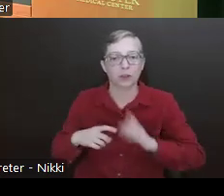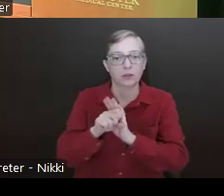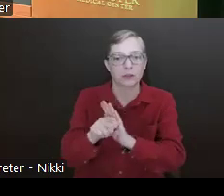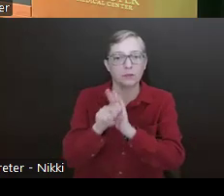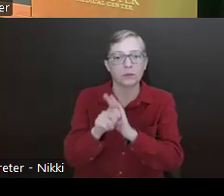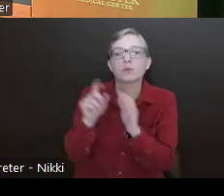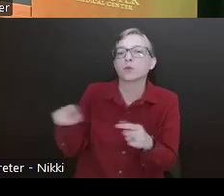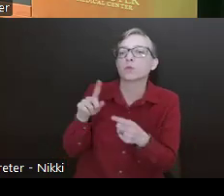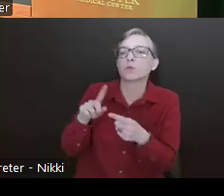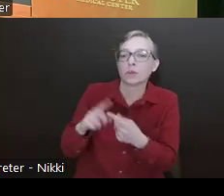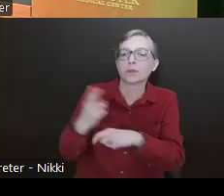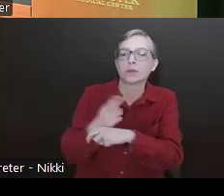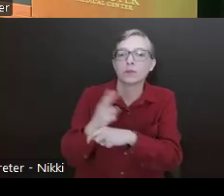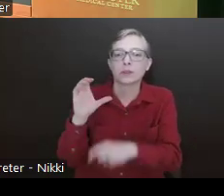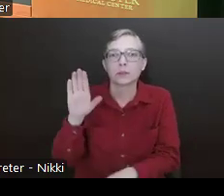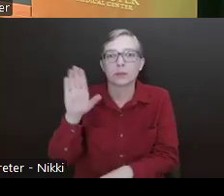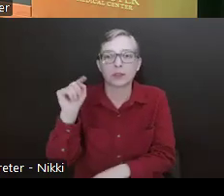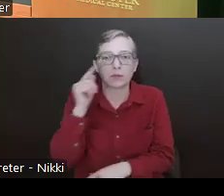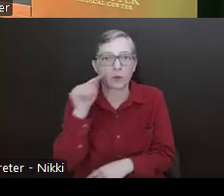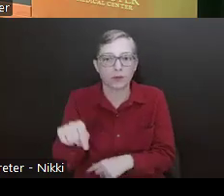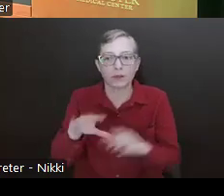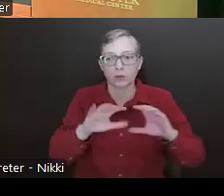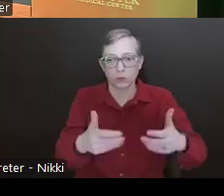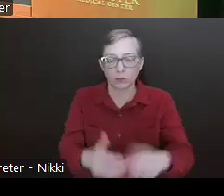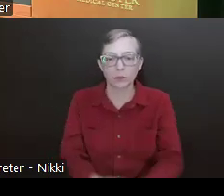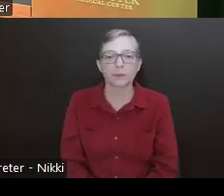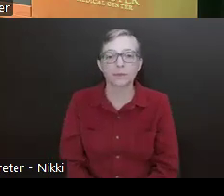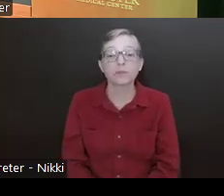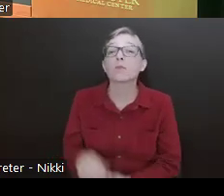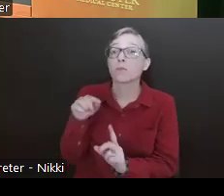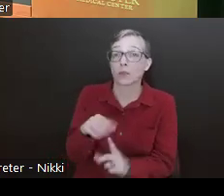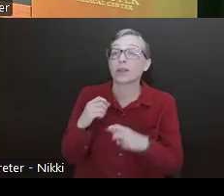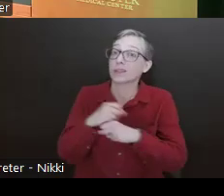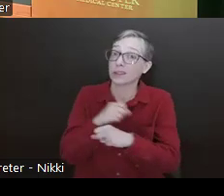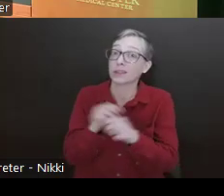small effect size uh but it was statistically significant and shows that CBT does appear to